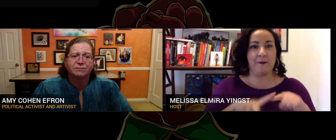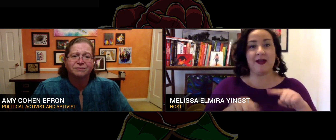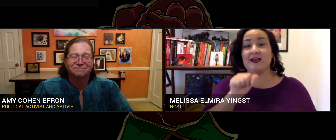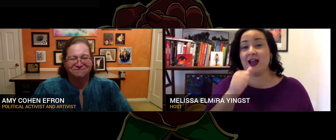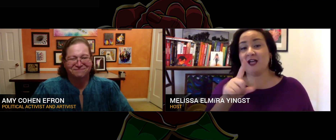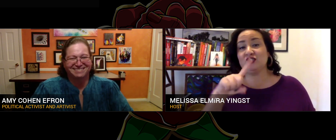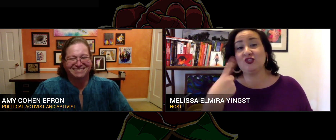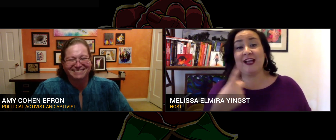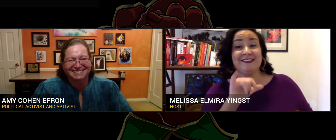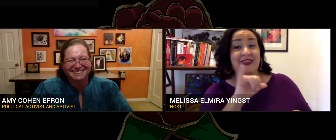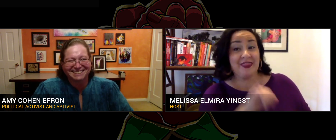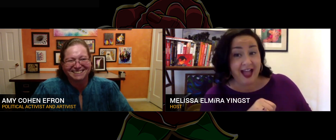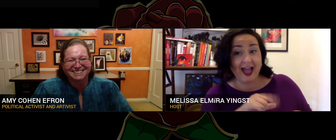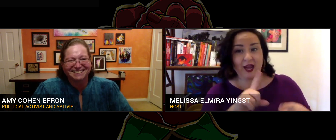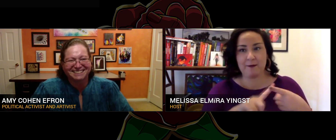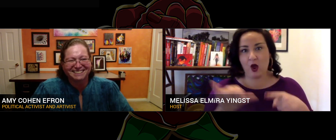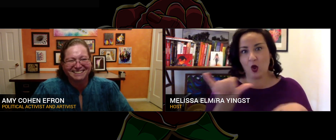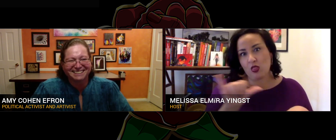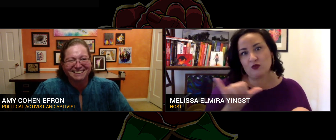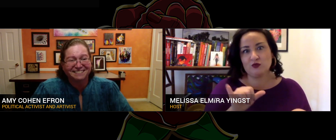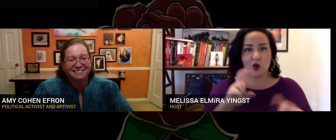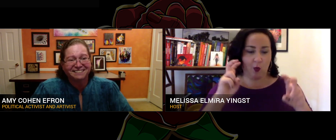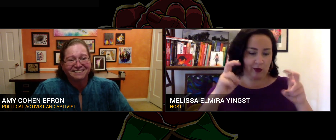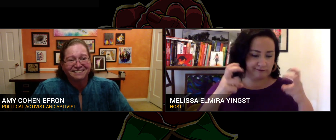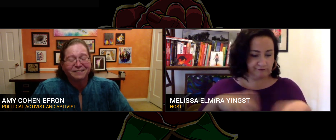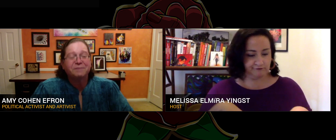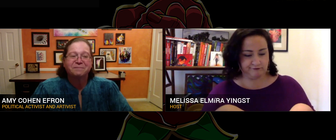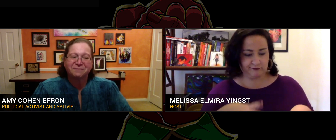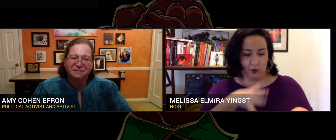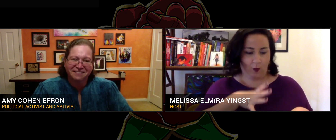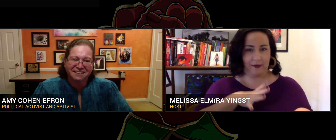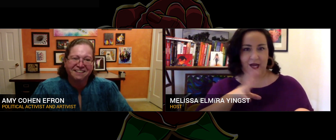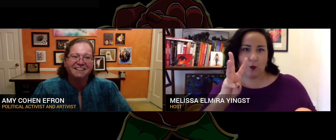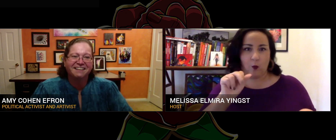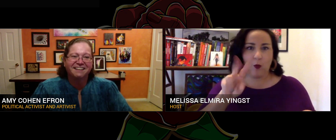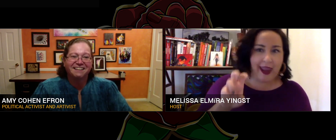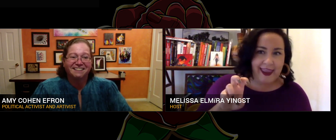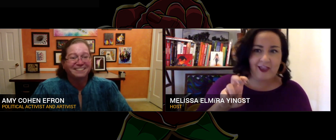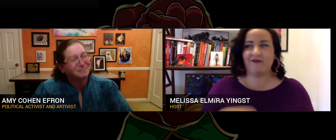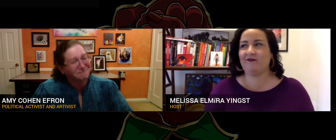not just about that, also the Women Wave,